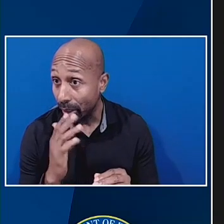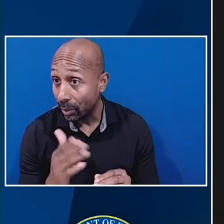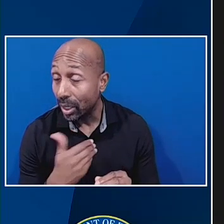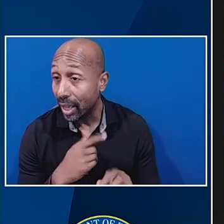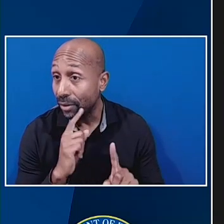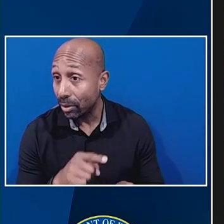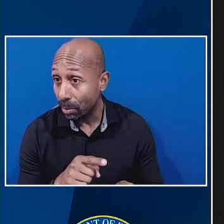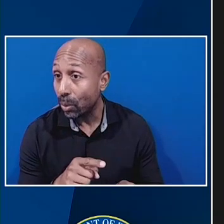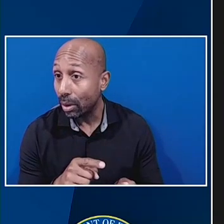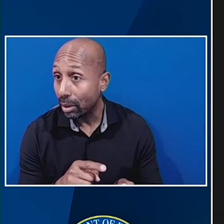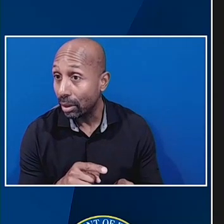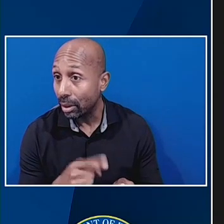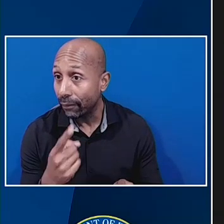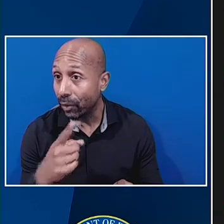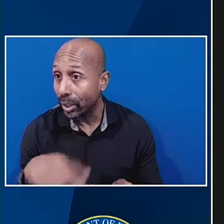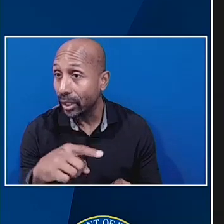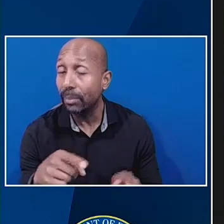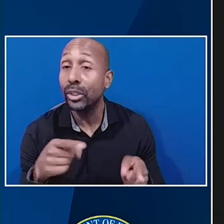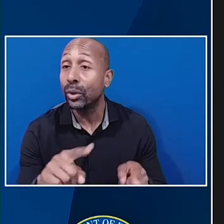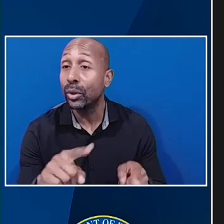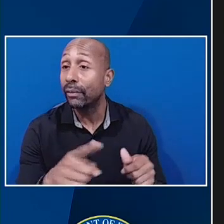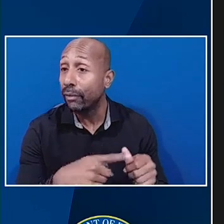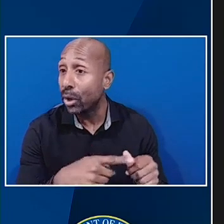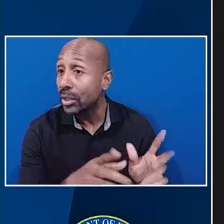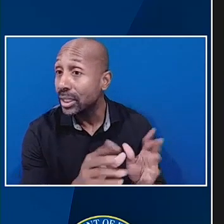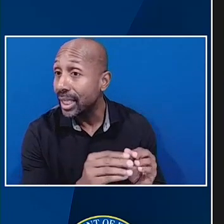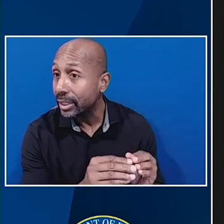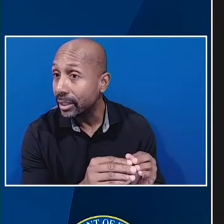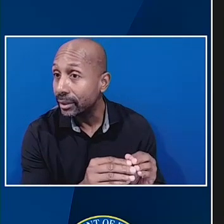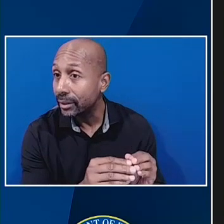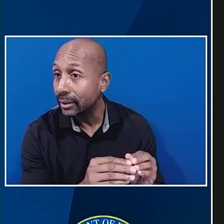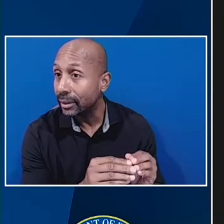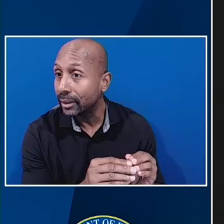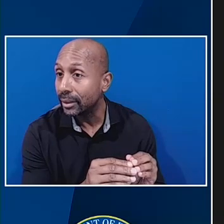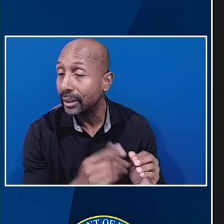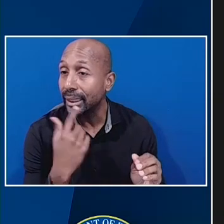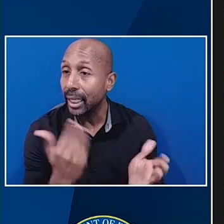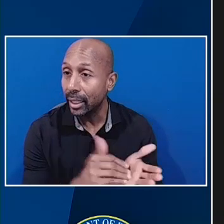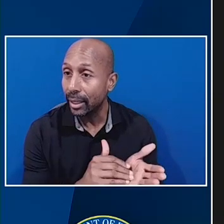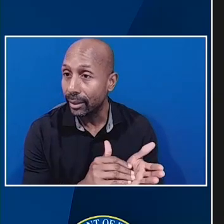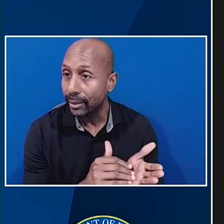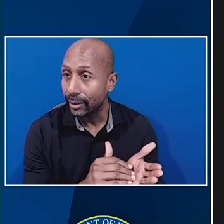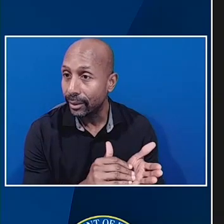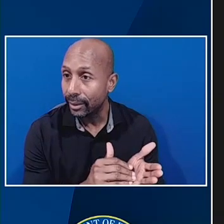during our third session. Just to reiterate that the- anything that